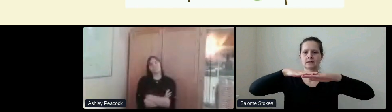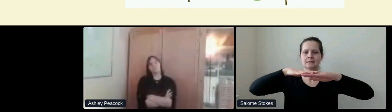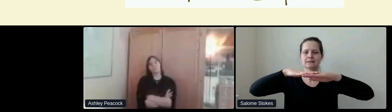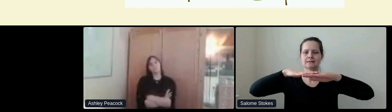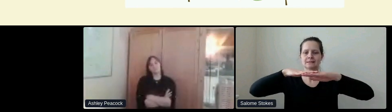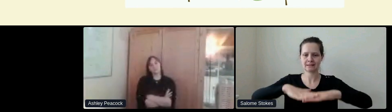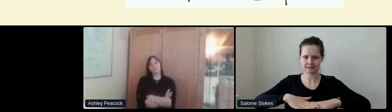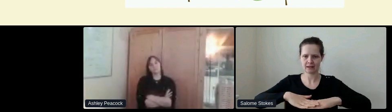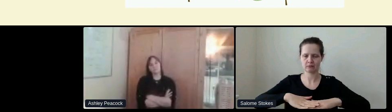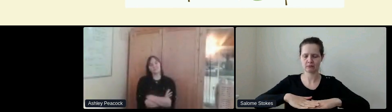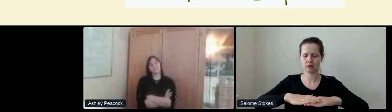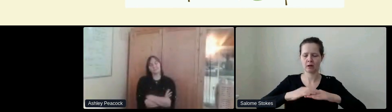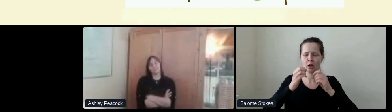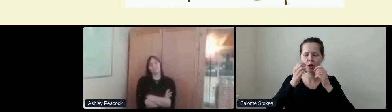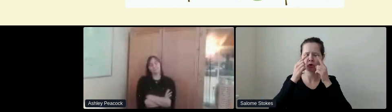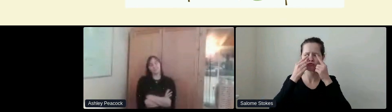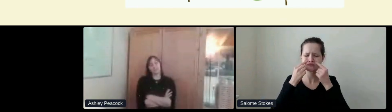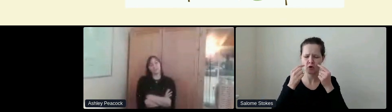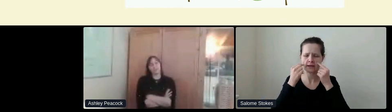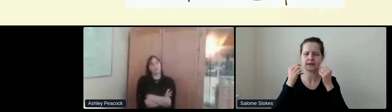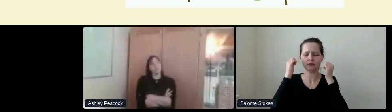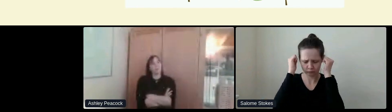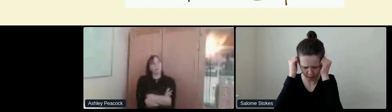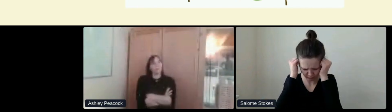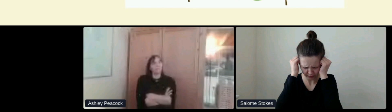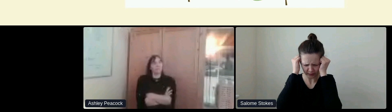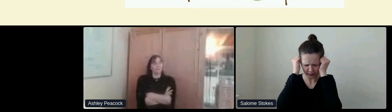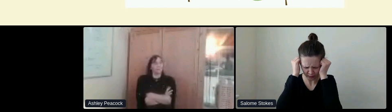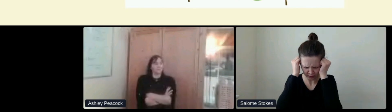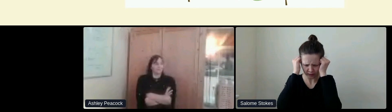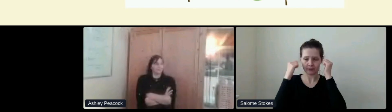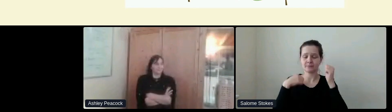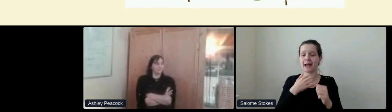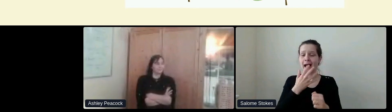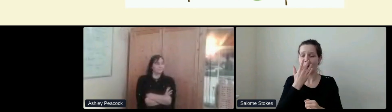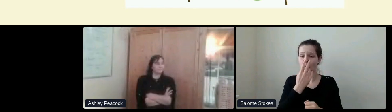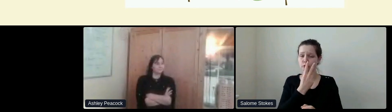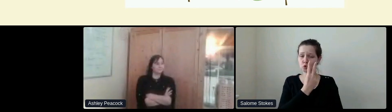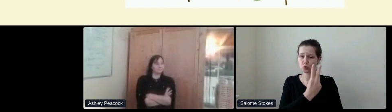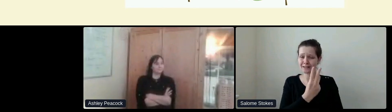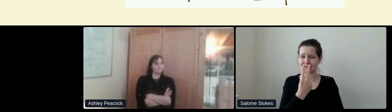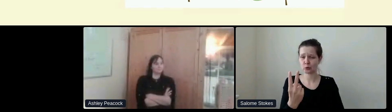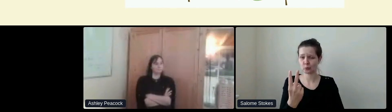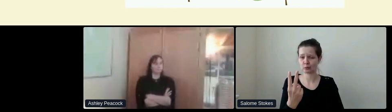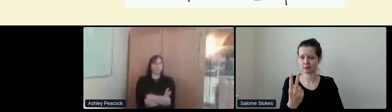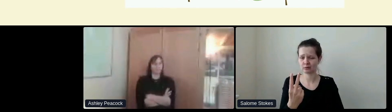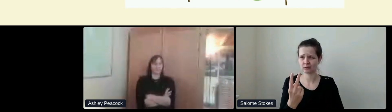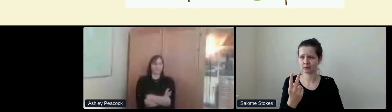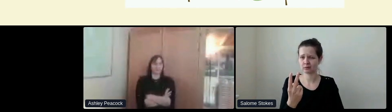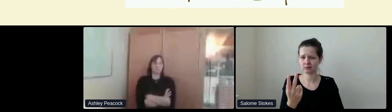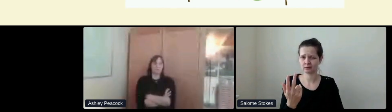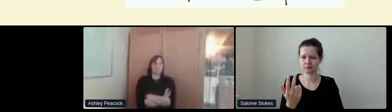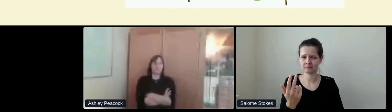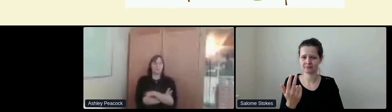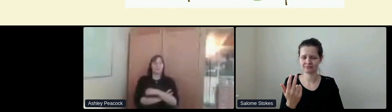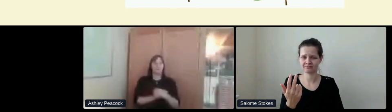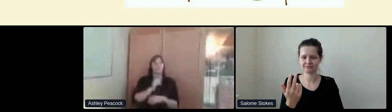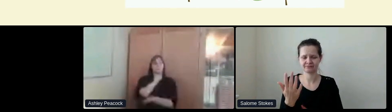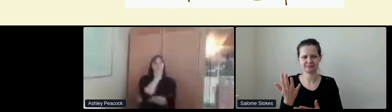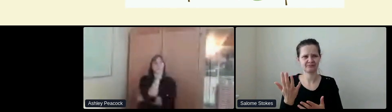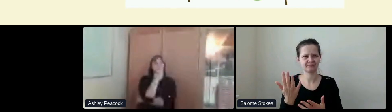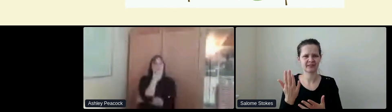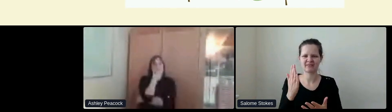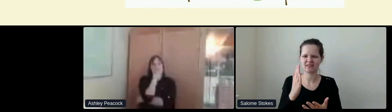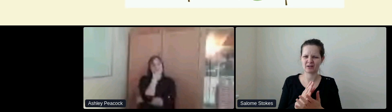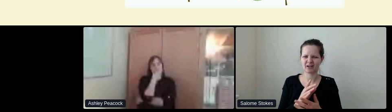meltdown crying and rocking. I was like 22 at the time. It was the stereotypical autistic meltdown